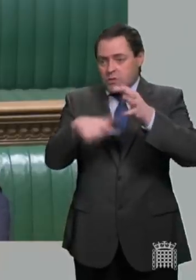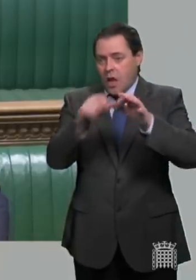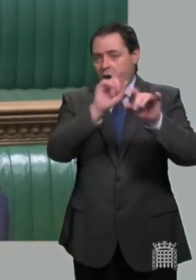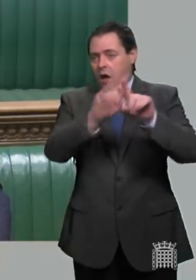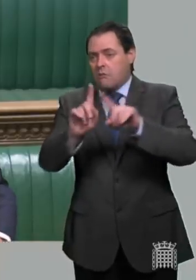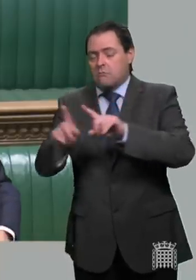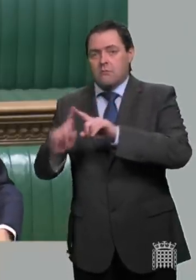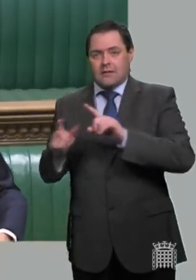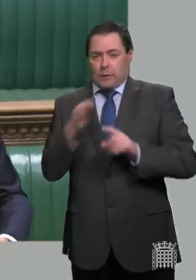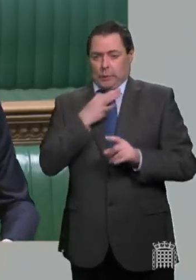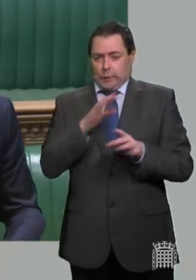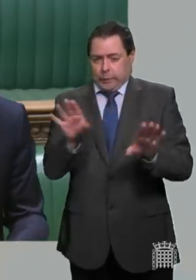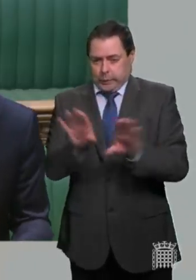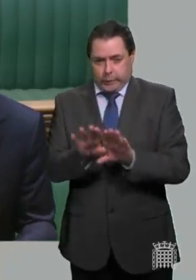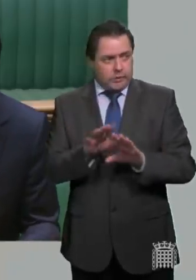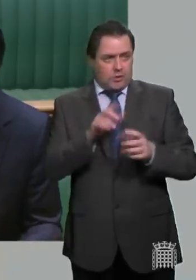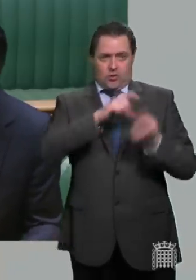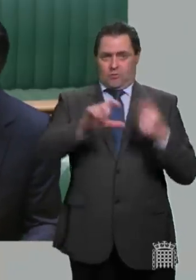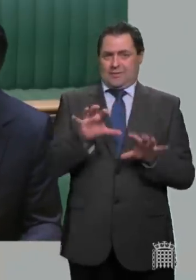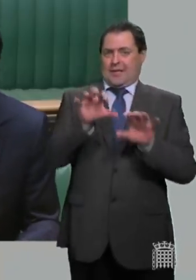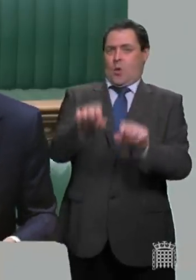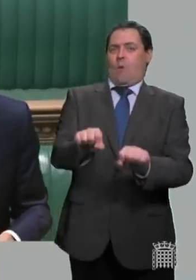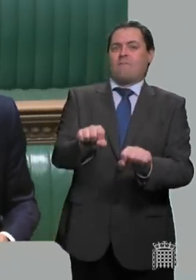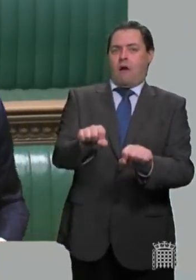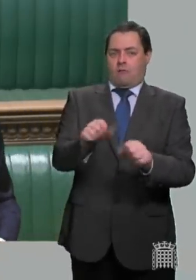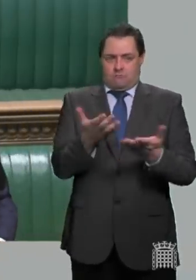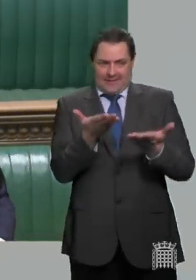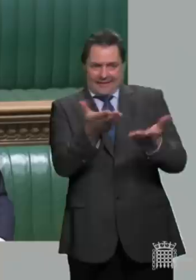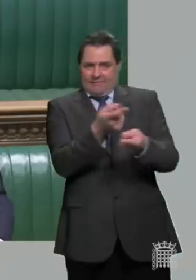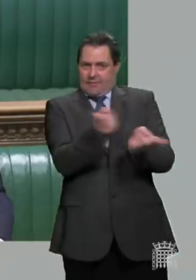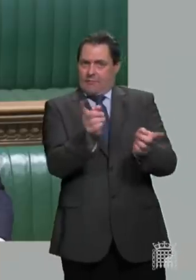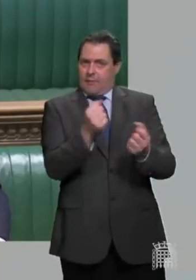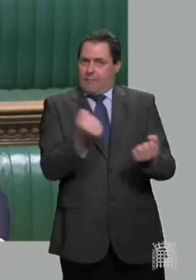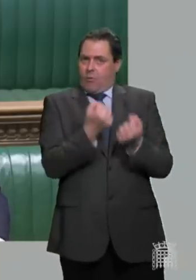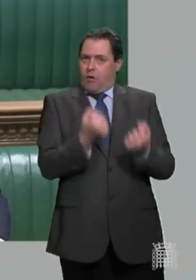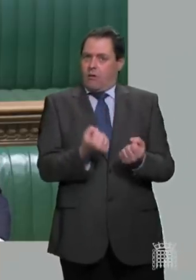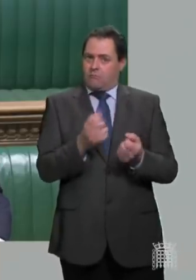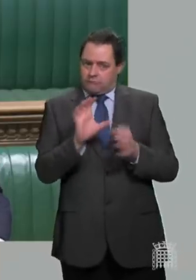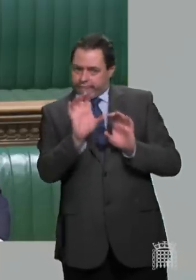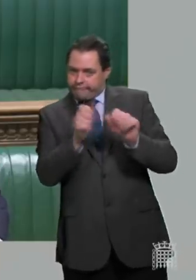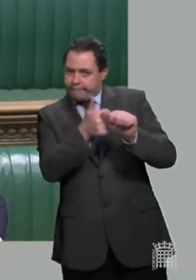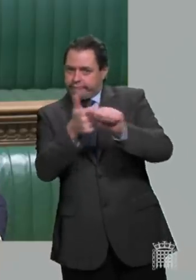loss, putting more power in the hands of local people. I am also launching the first round of